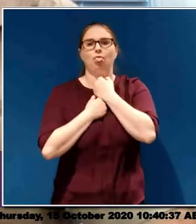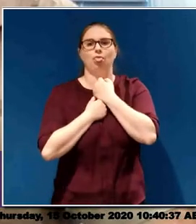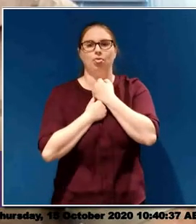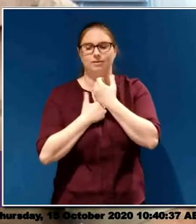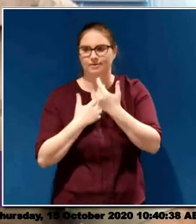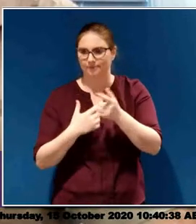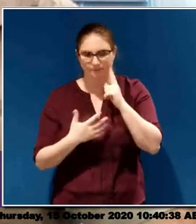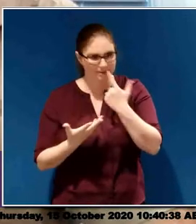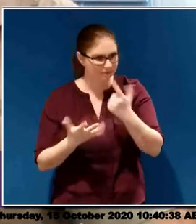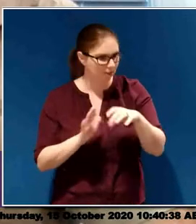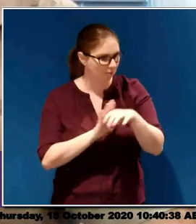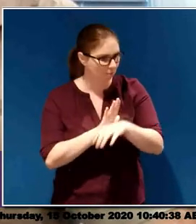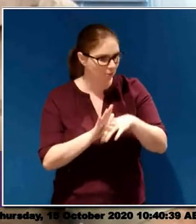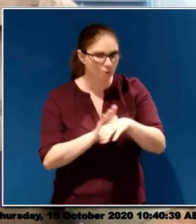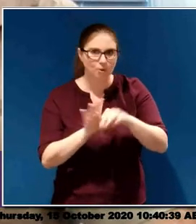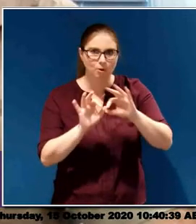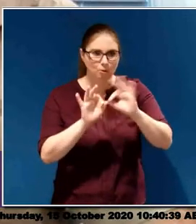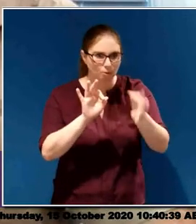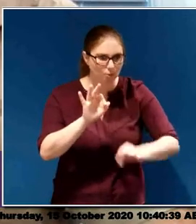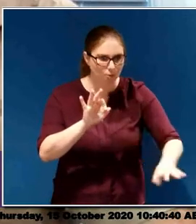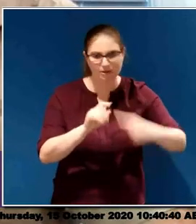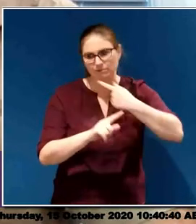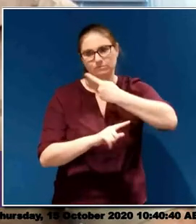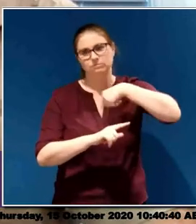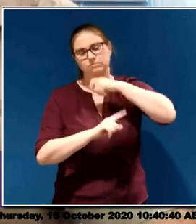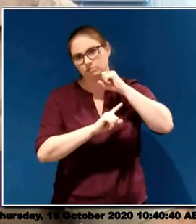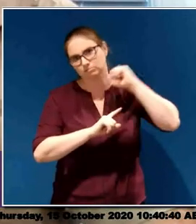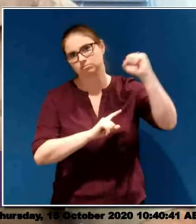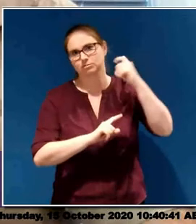He did spend an awful lot of time that year asleep under her desk